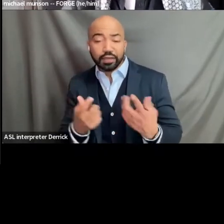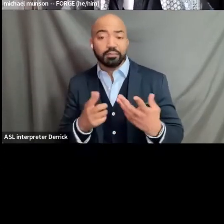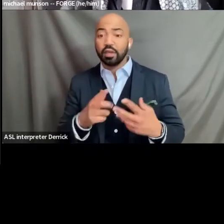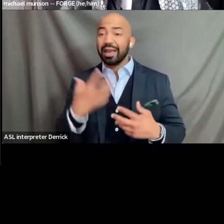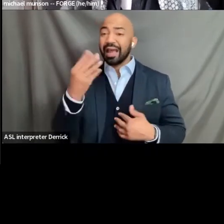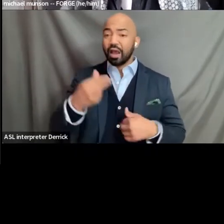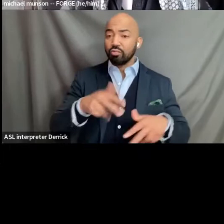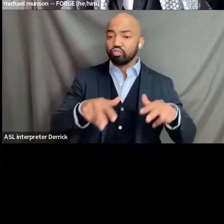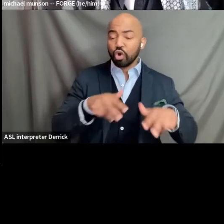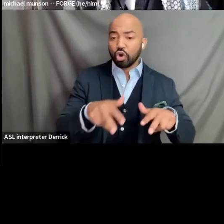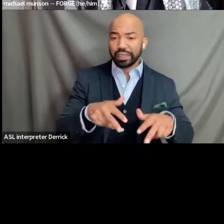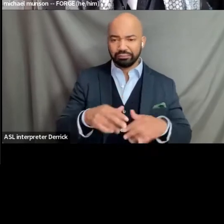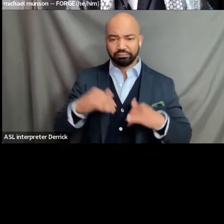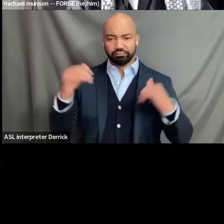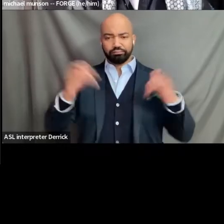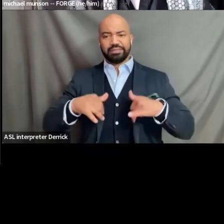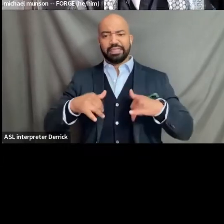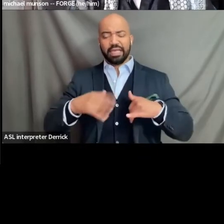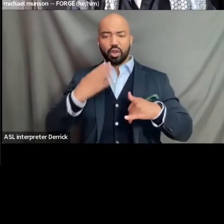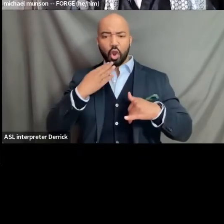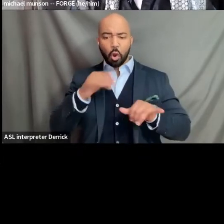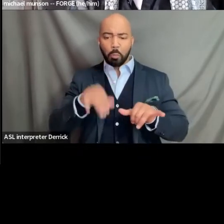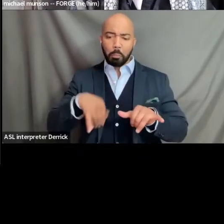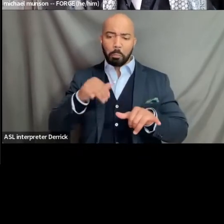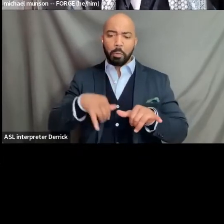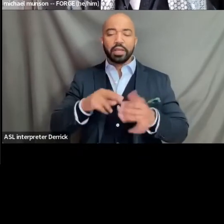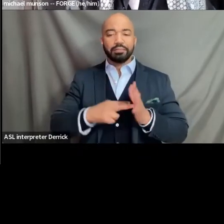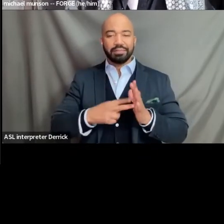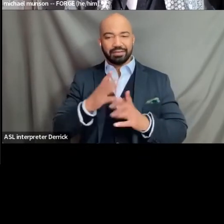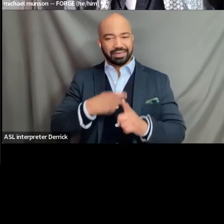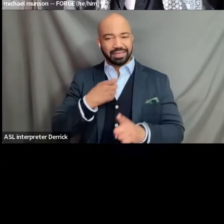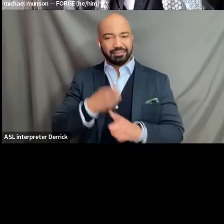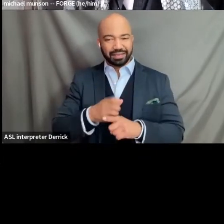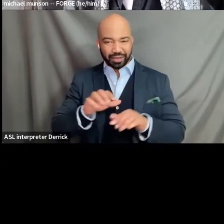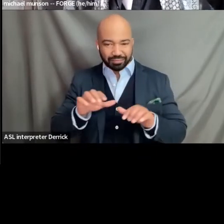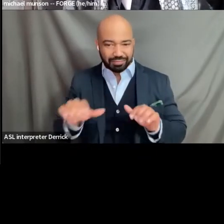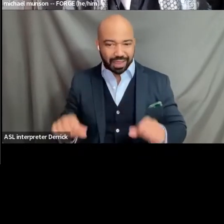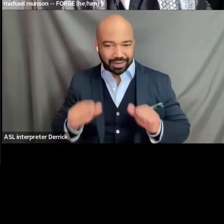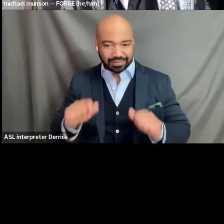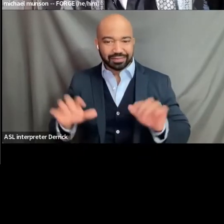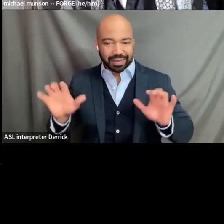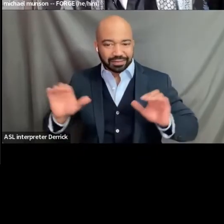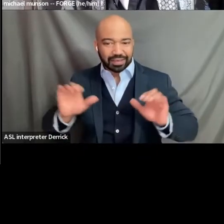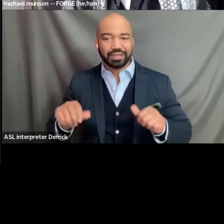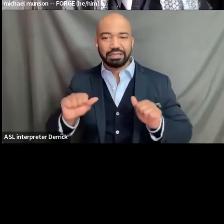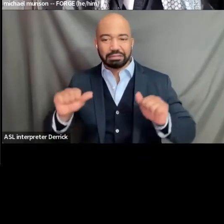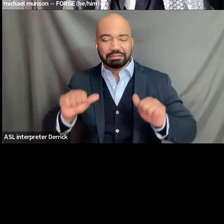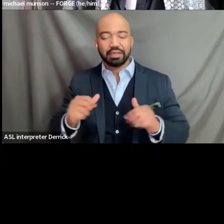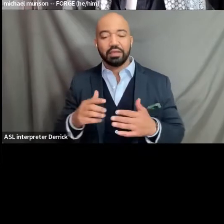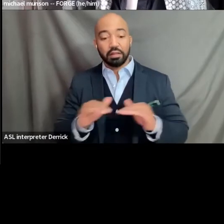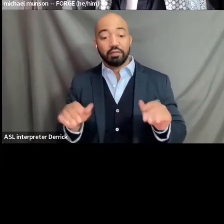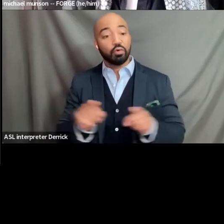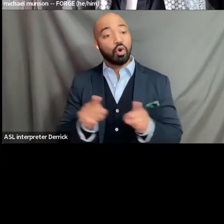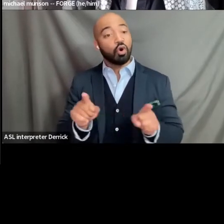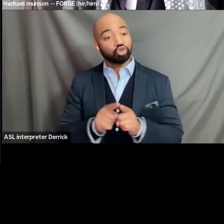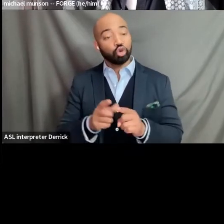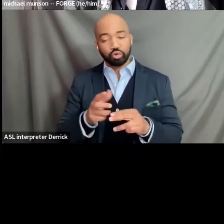their activity level or their weight. We know that folks that are lower income or who are on some forms of assistance